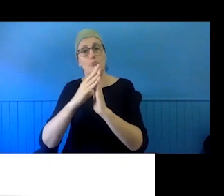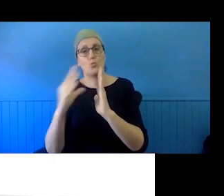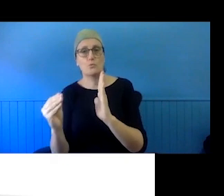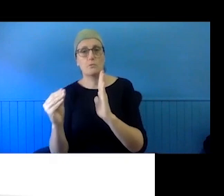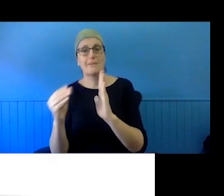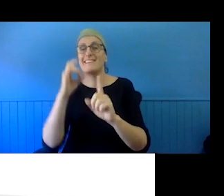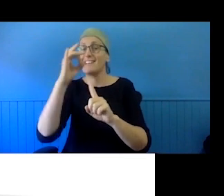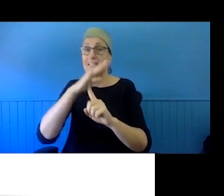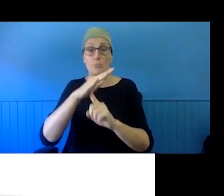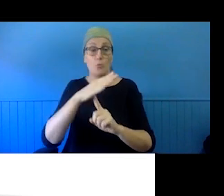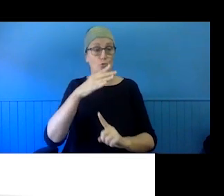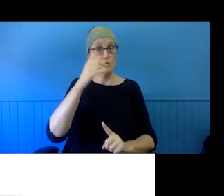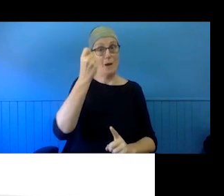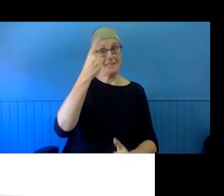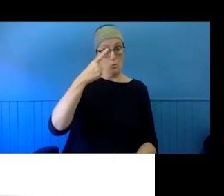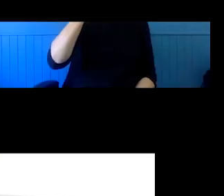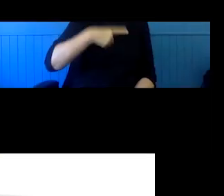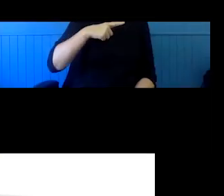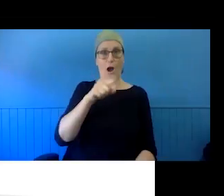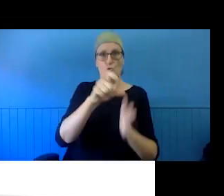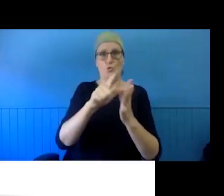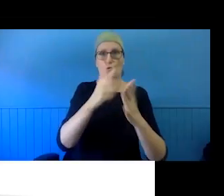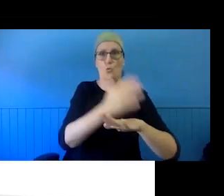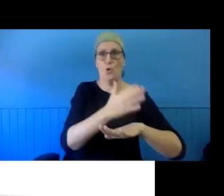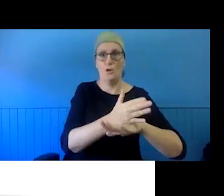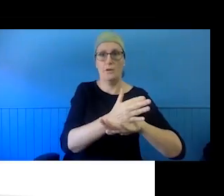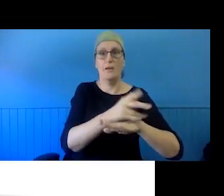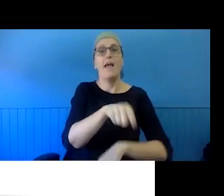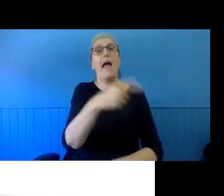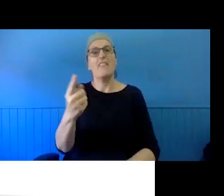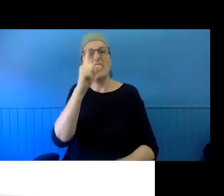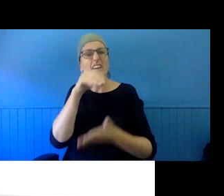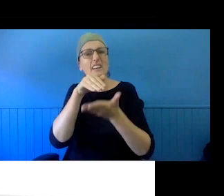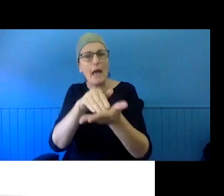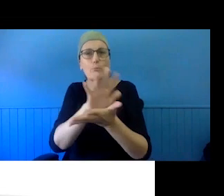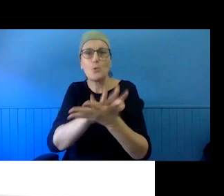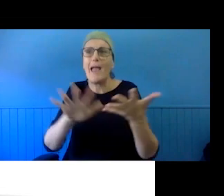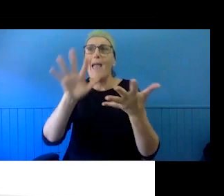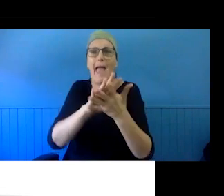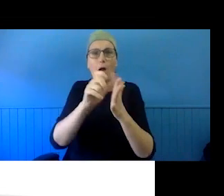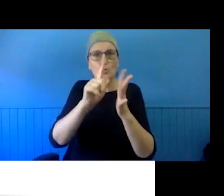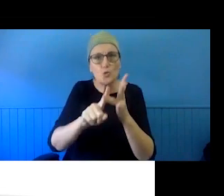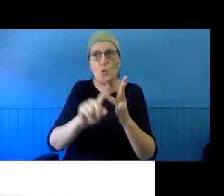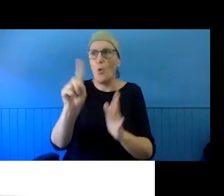how you're doing it and what you're doing. That may significantly change if you really understand your reason for being. 'Cause all of this is